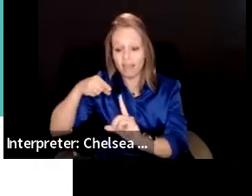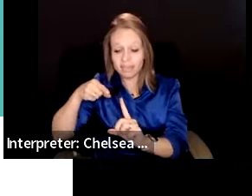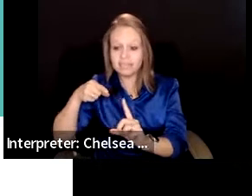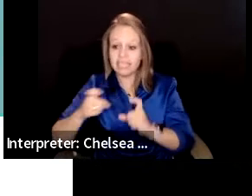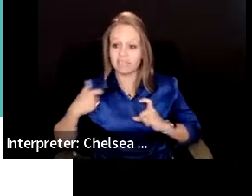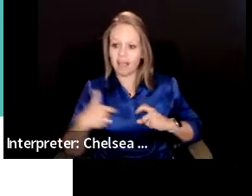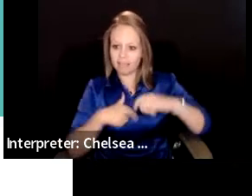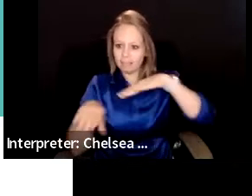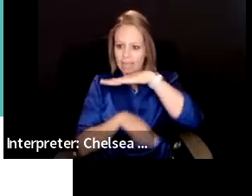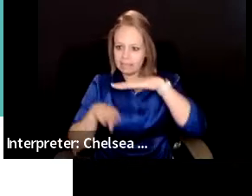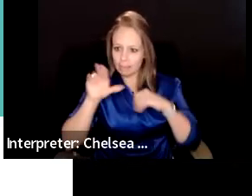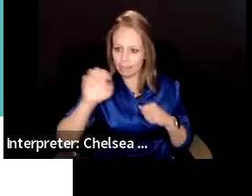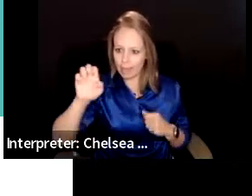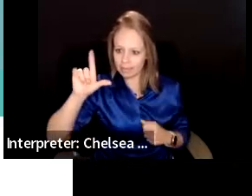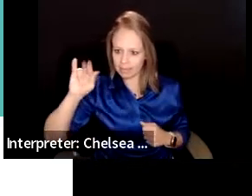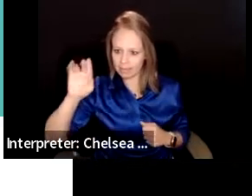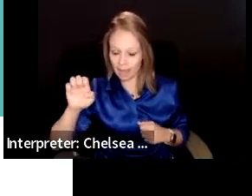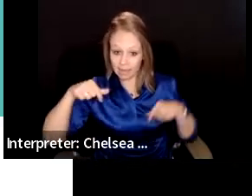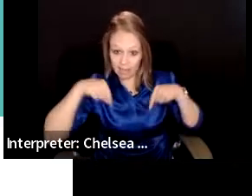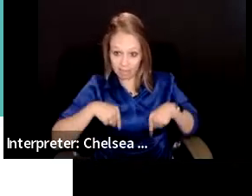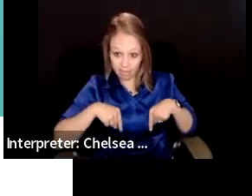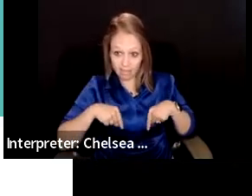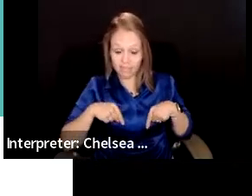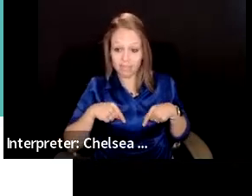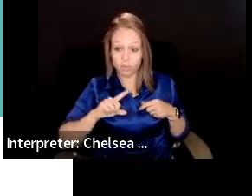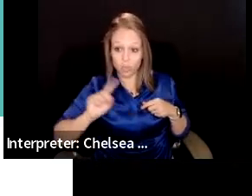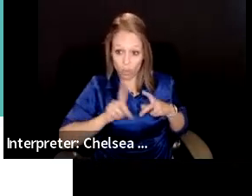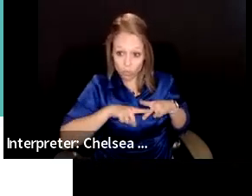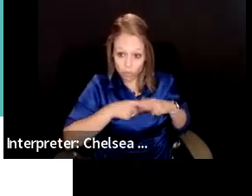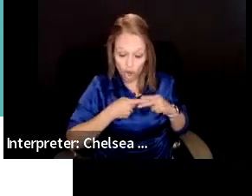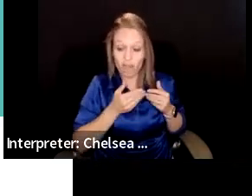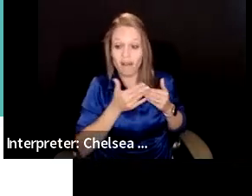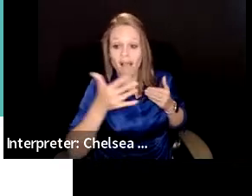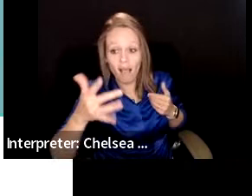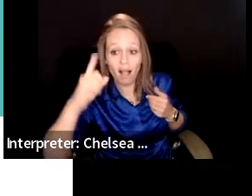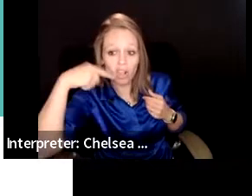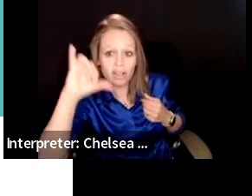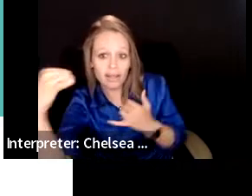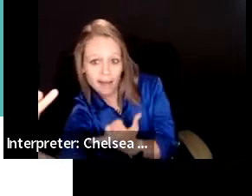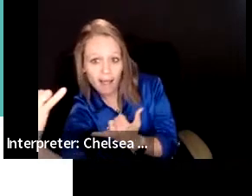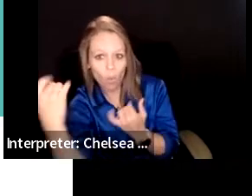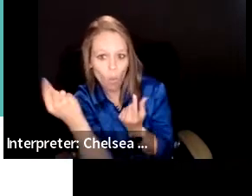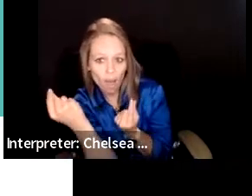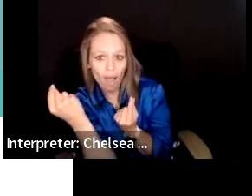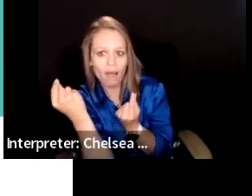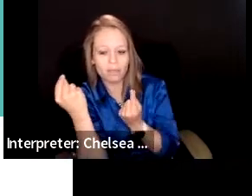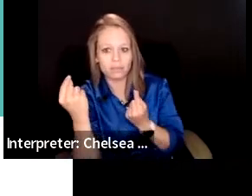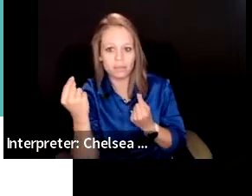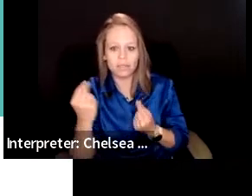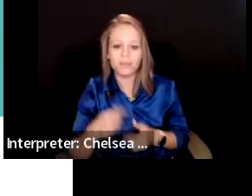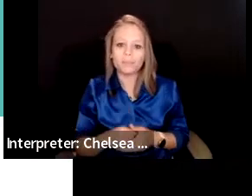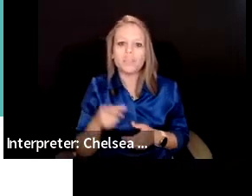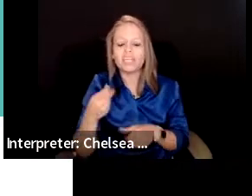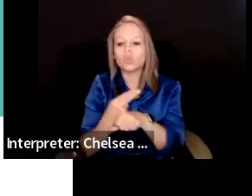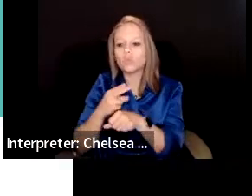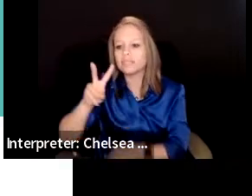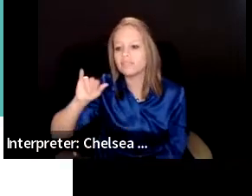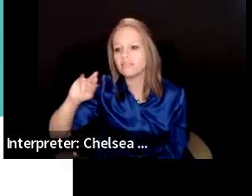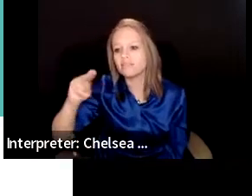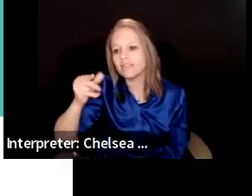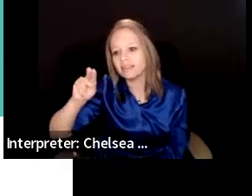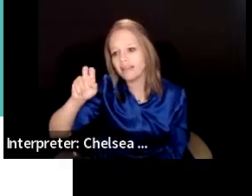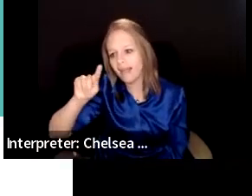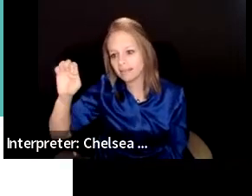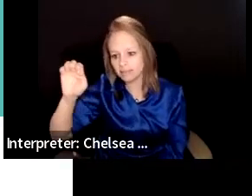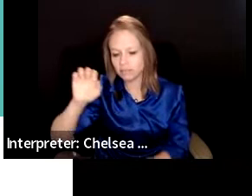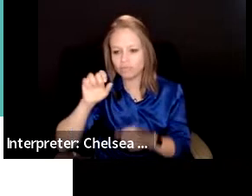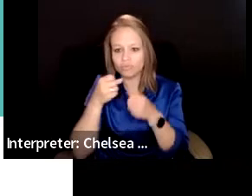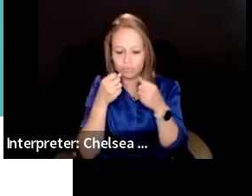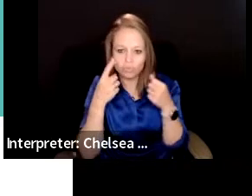to say this is where we were in this is where we are now. Let's correlate this to what we have been doing. It utilizes a vignette strategy which enables the view of how stigma